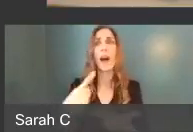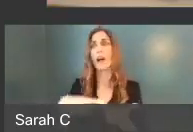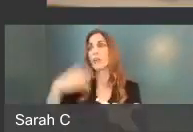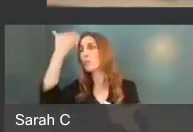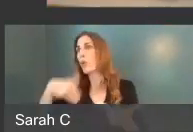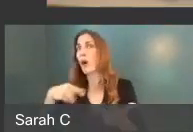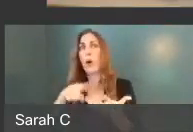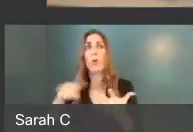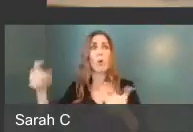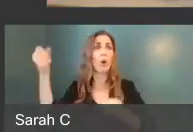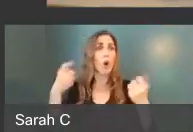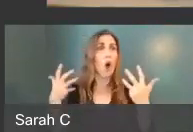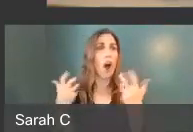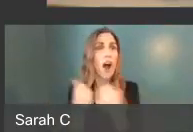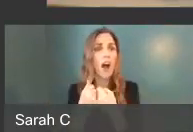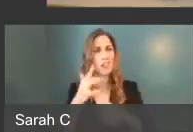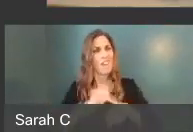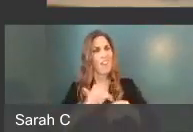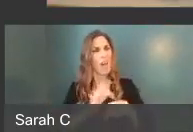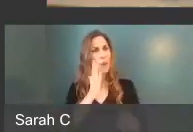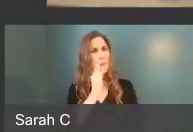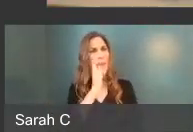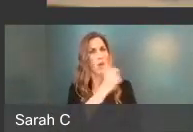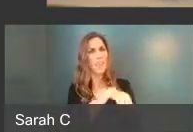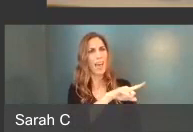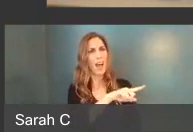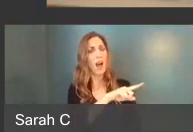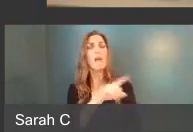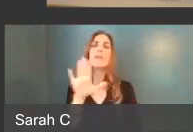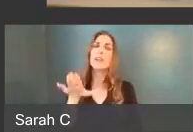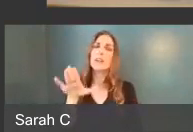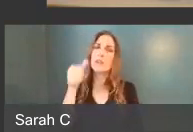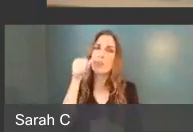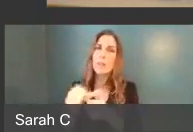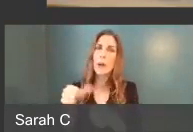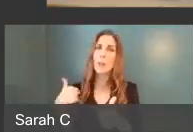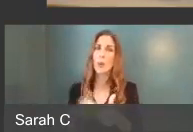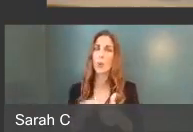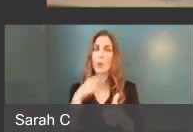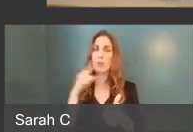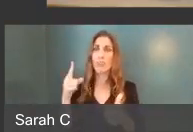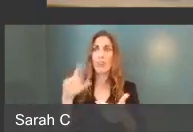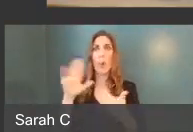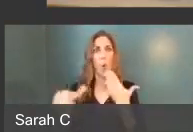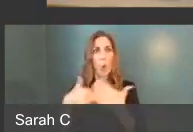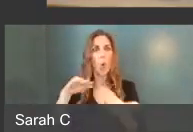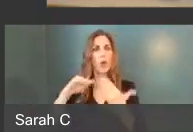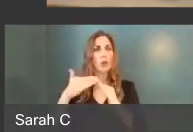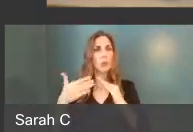accident. So we have to remember that we are knit together as a community. We have seniors that need